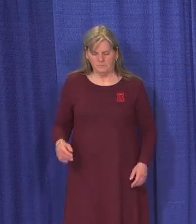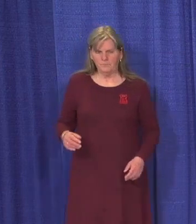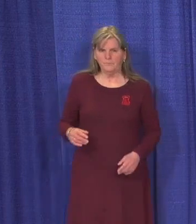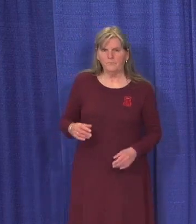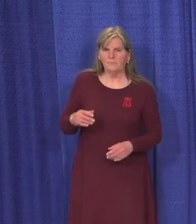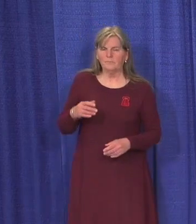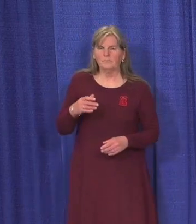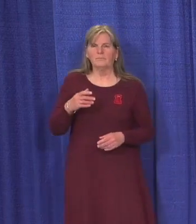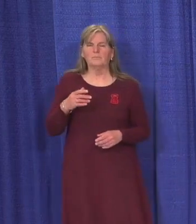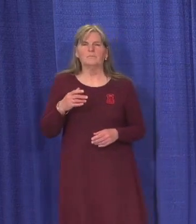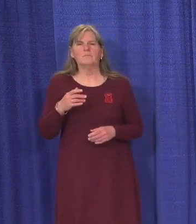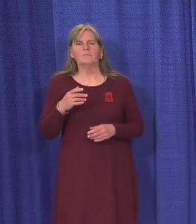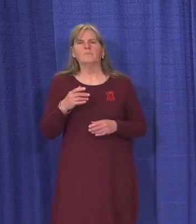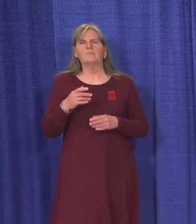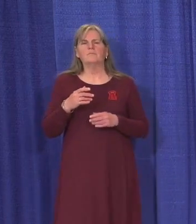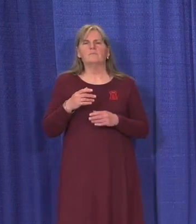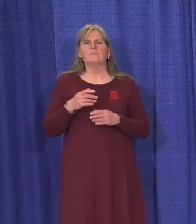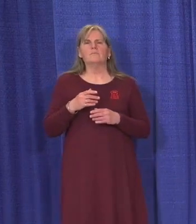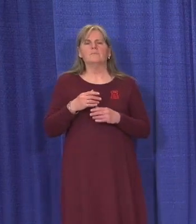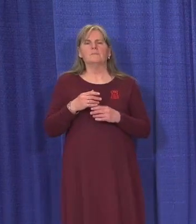Pat: Another question. Reporter: Yes.